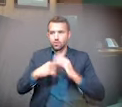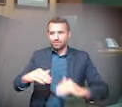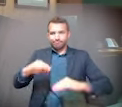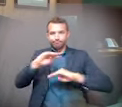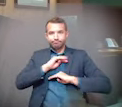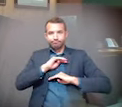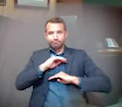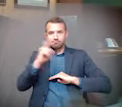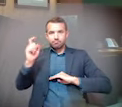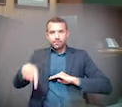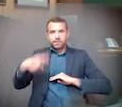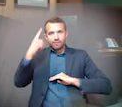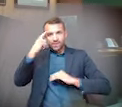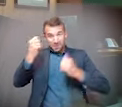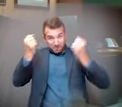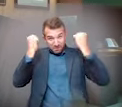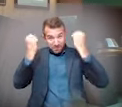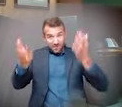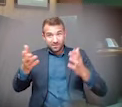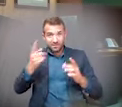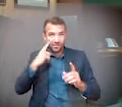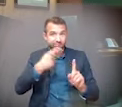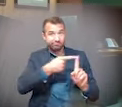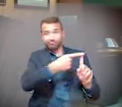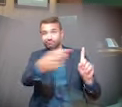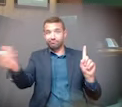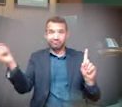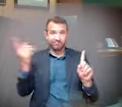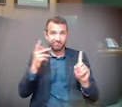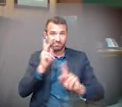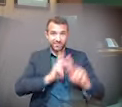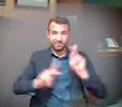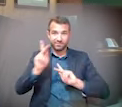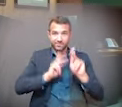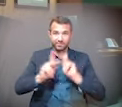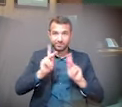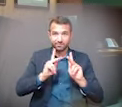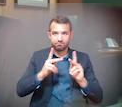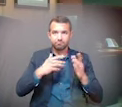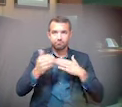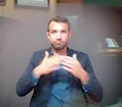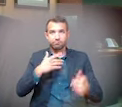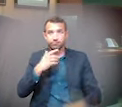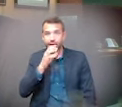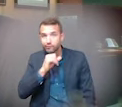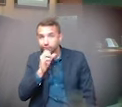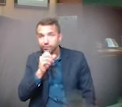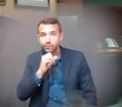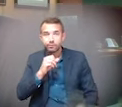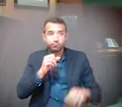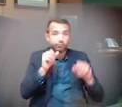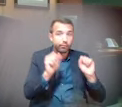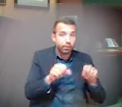of people, people at either end of the spectrum of age and ability.